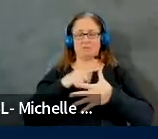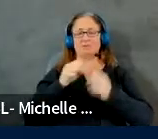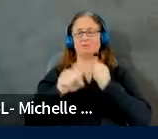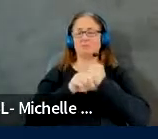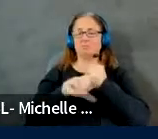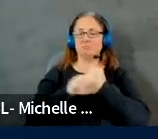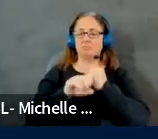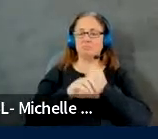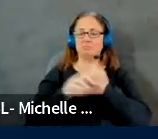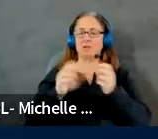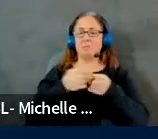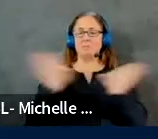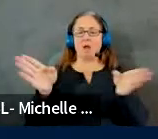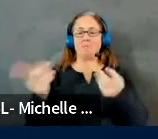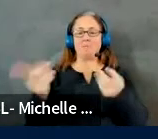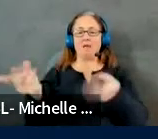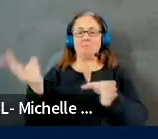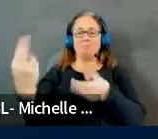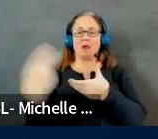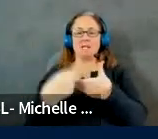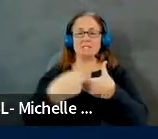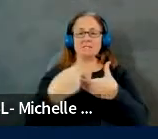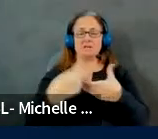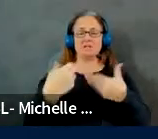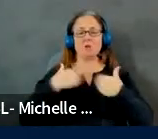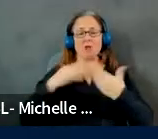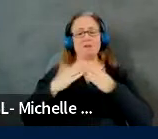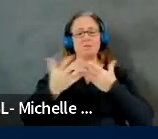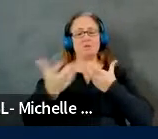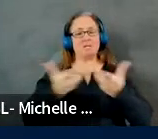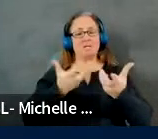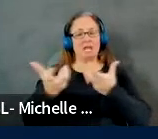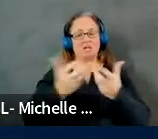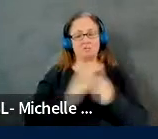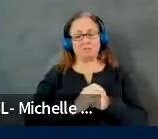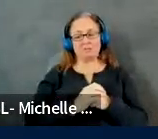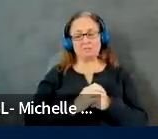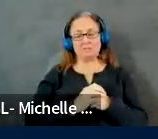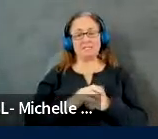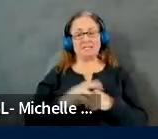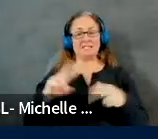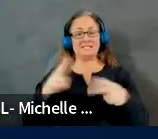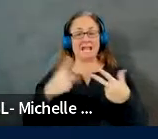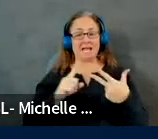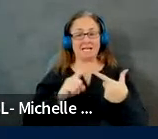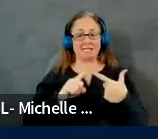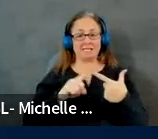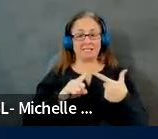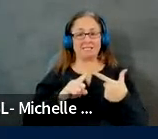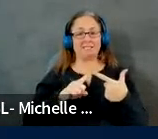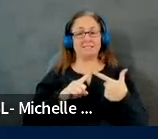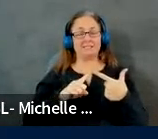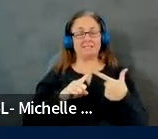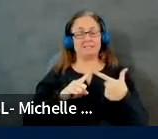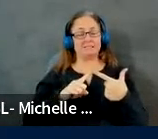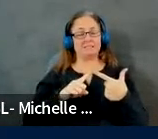participation and conduct community engagement. The second is that we are charged to issue some